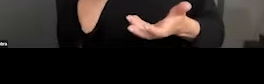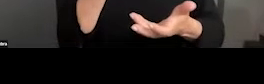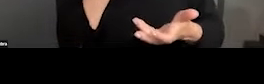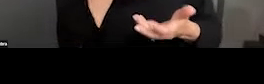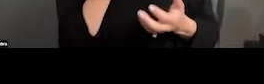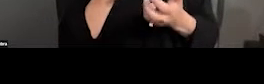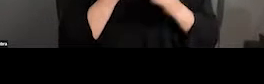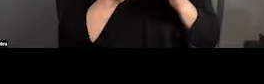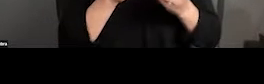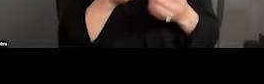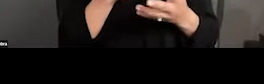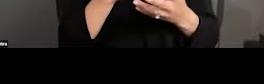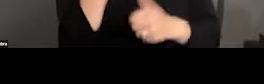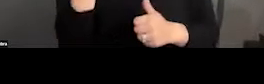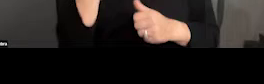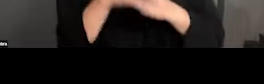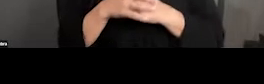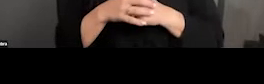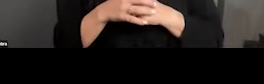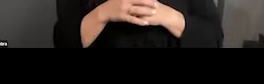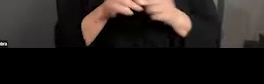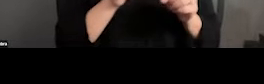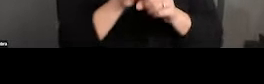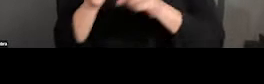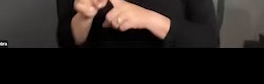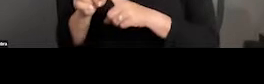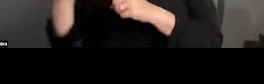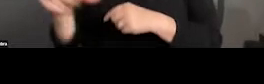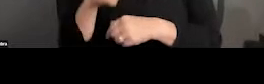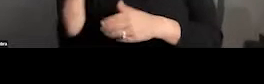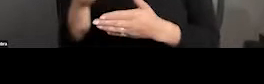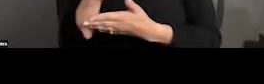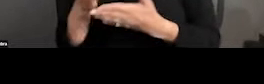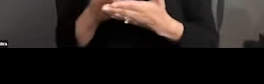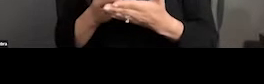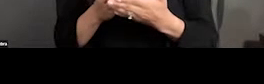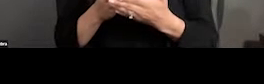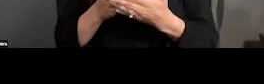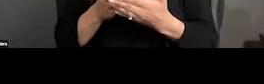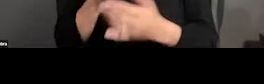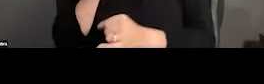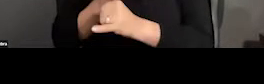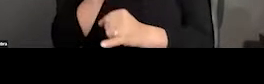But let me also talk about another piece of institutions of higher education